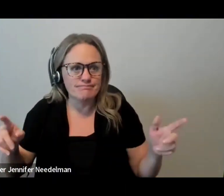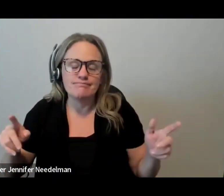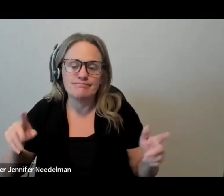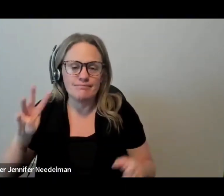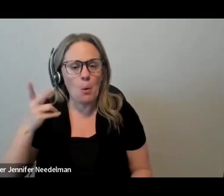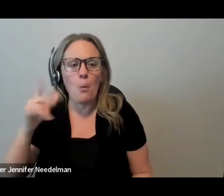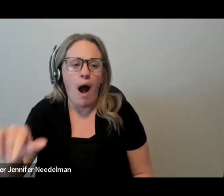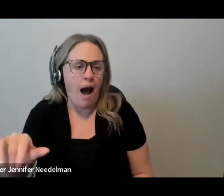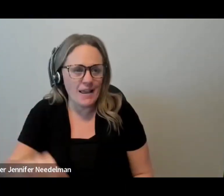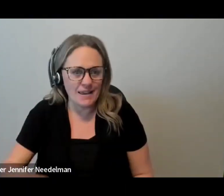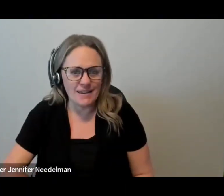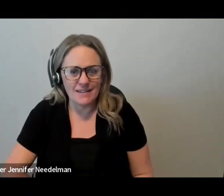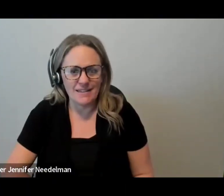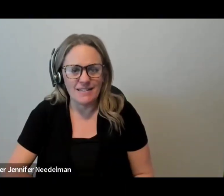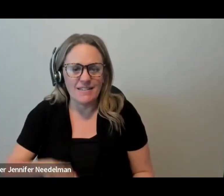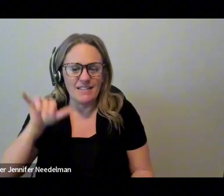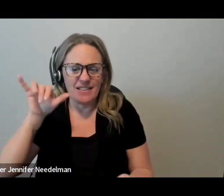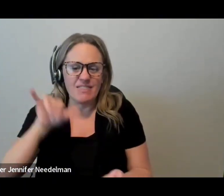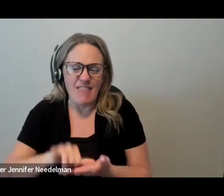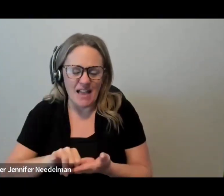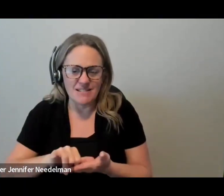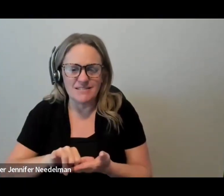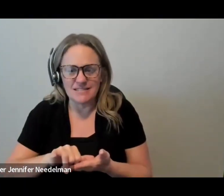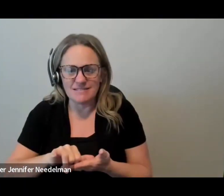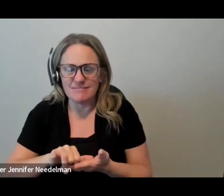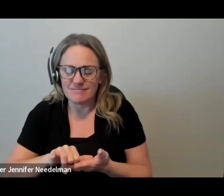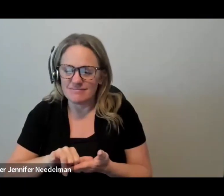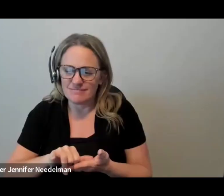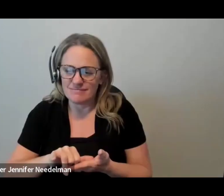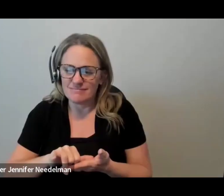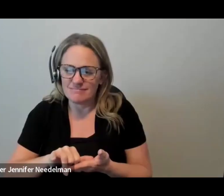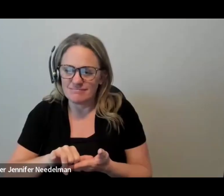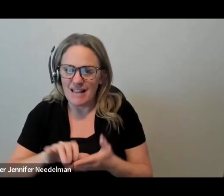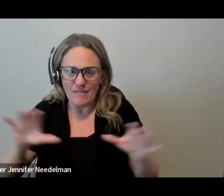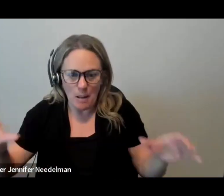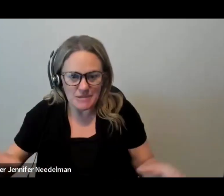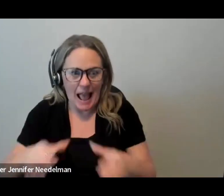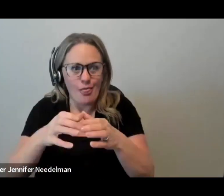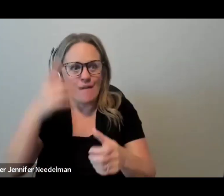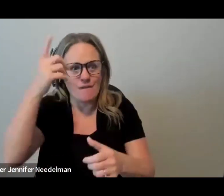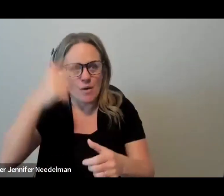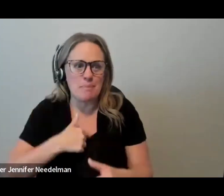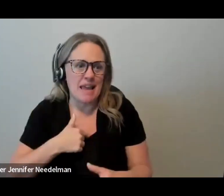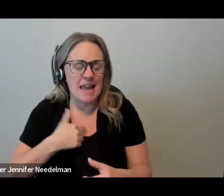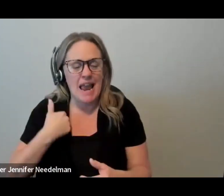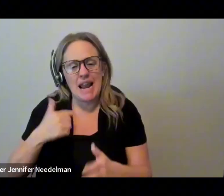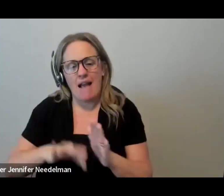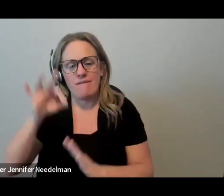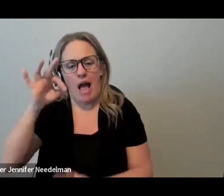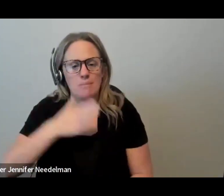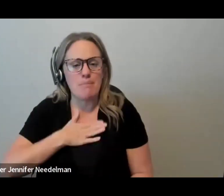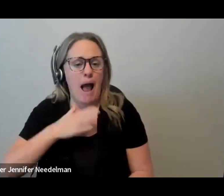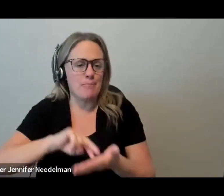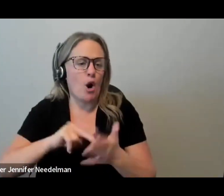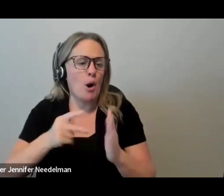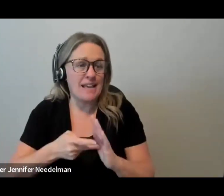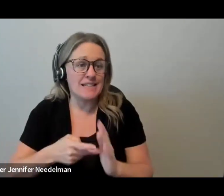and all of that I think has come together for me and, you know, leading me to where I really found my, my purpose in corporate America.